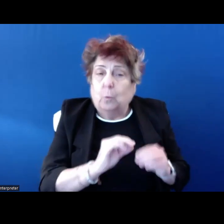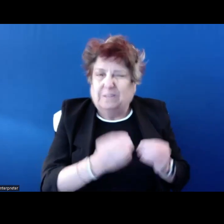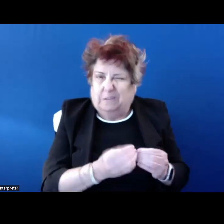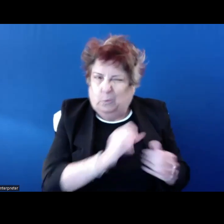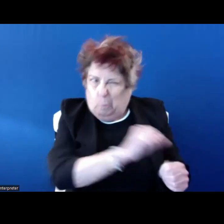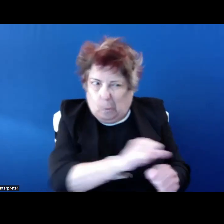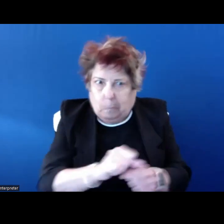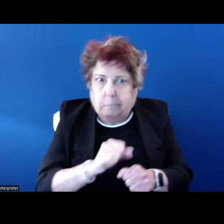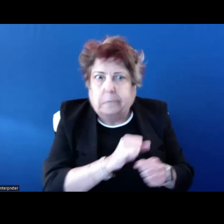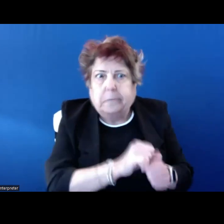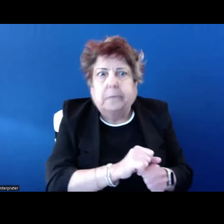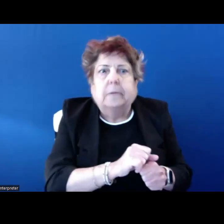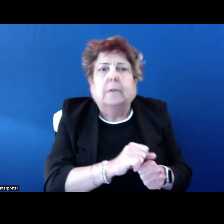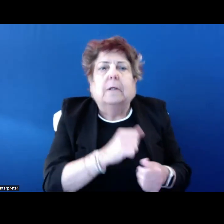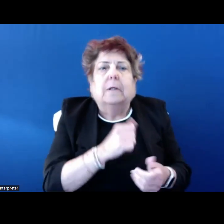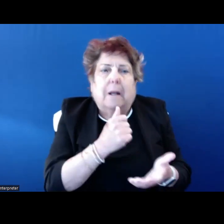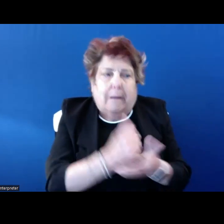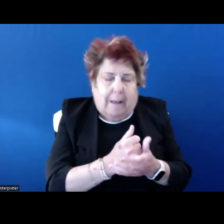robustness of your application.